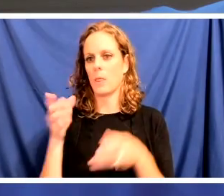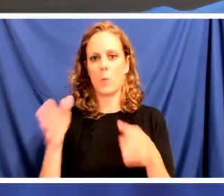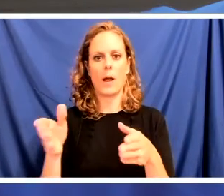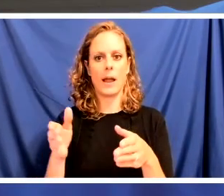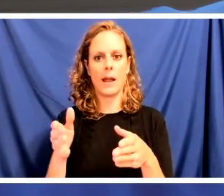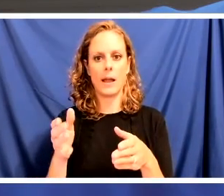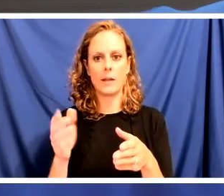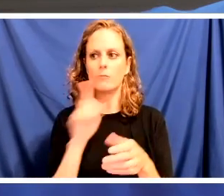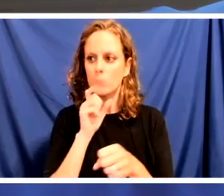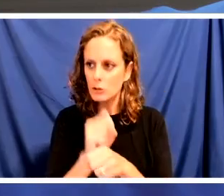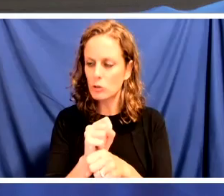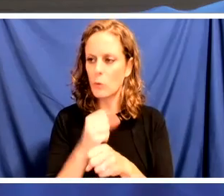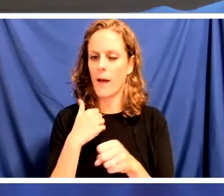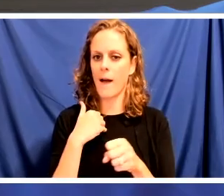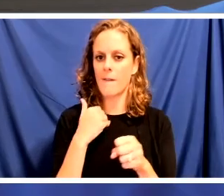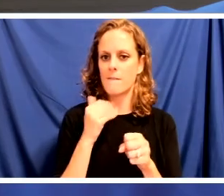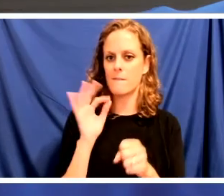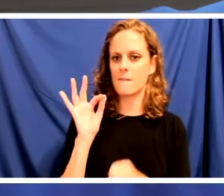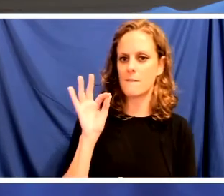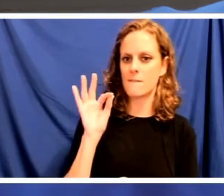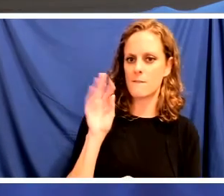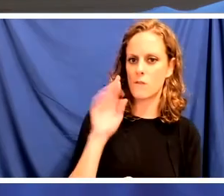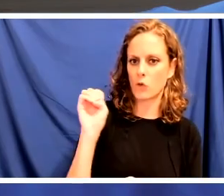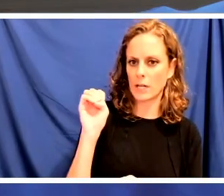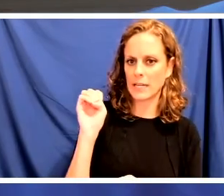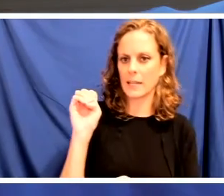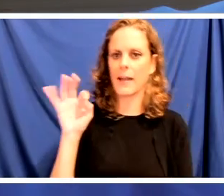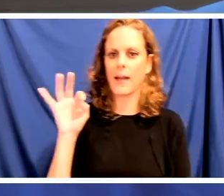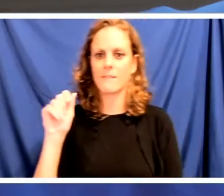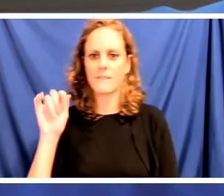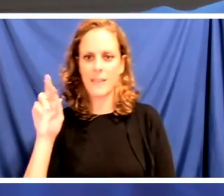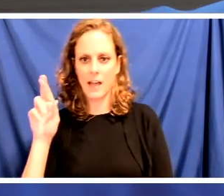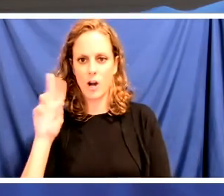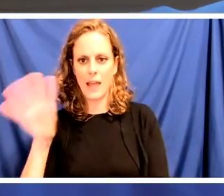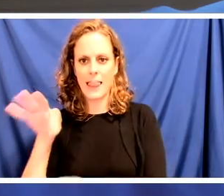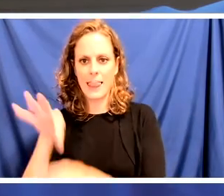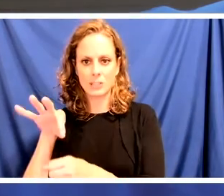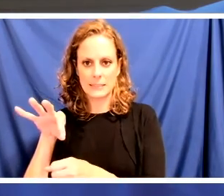SacGov: We want to make sure our representation is who the people want this isn't where.